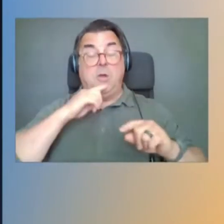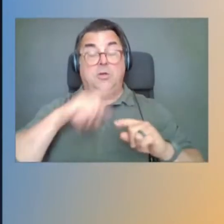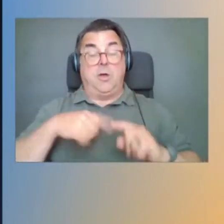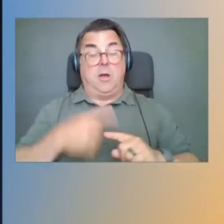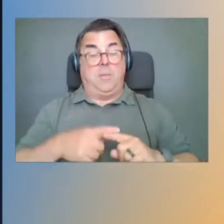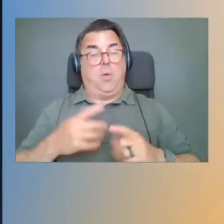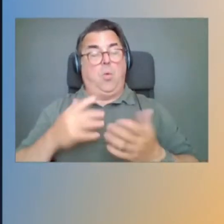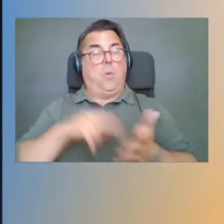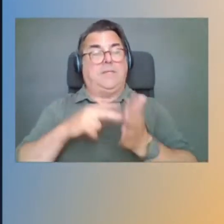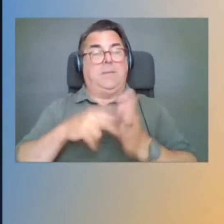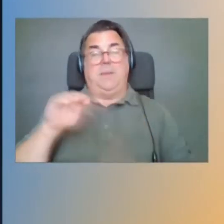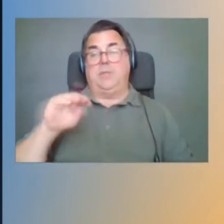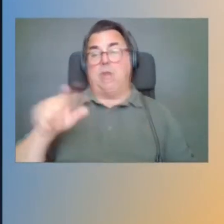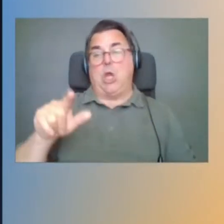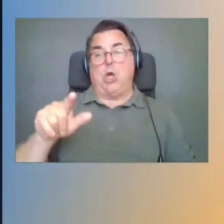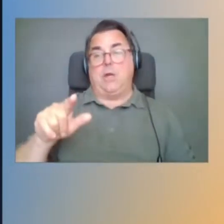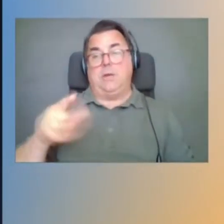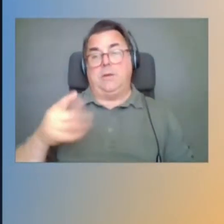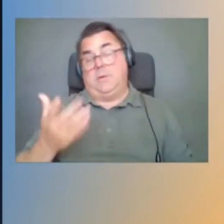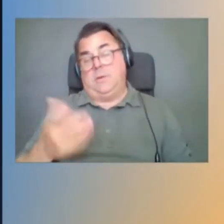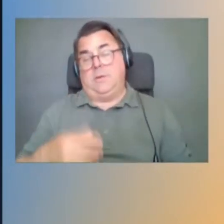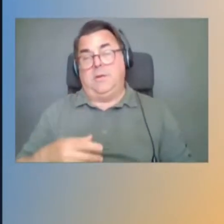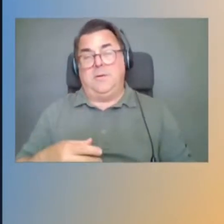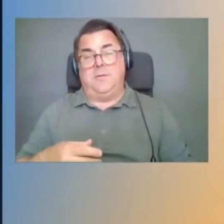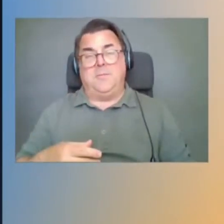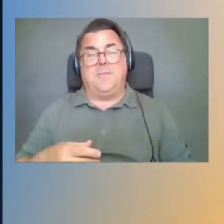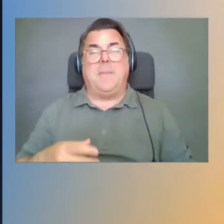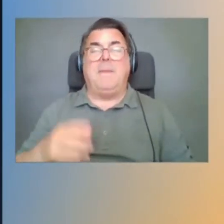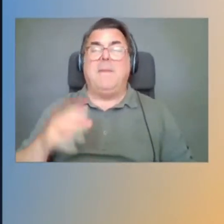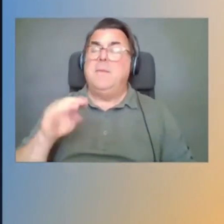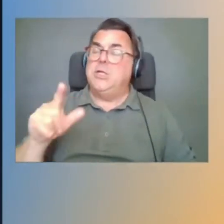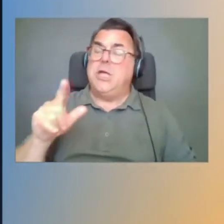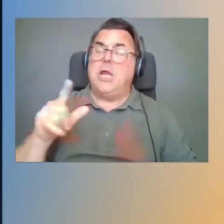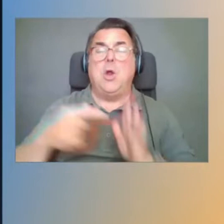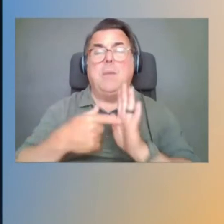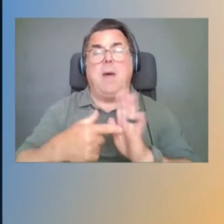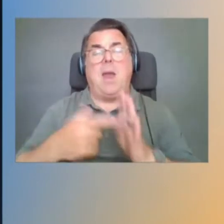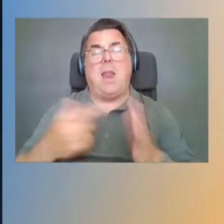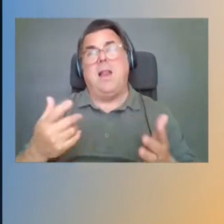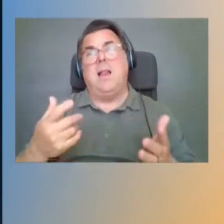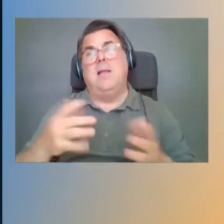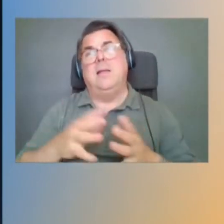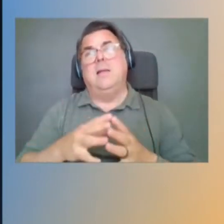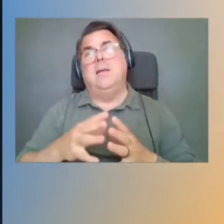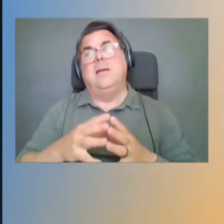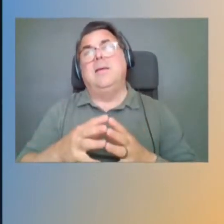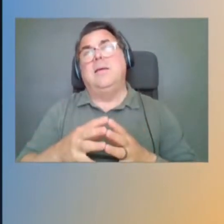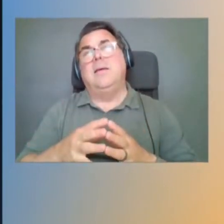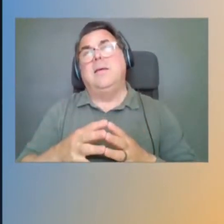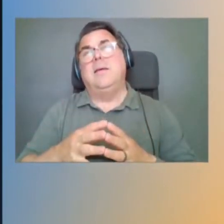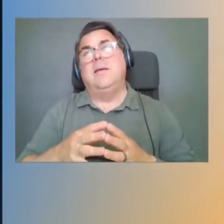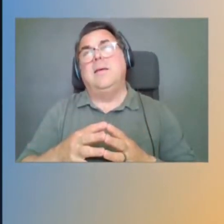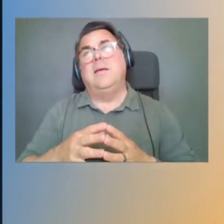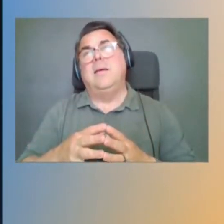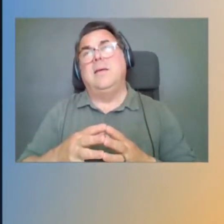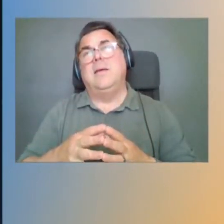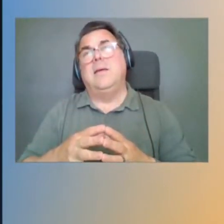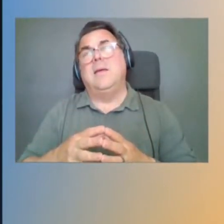[Art] Yeah. - So you can think of machine learning model as a highly parameterized function. And then it has two phases,